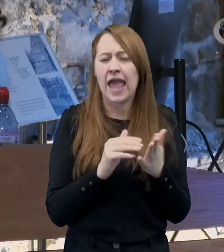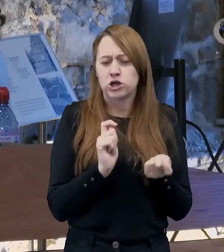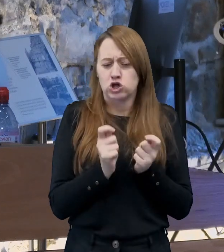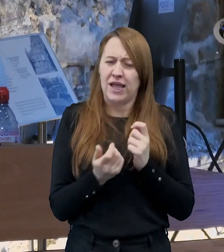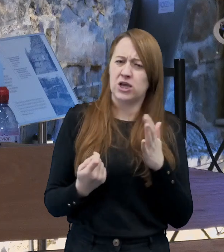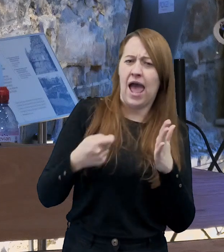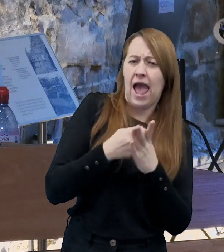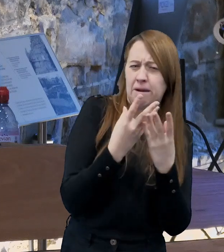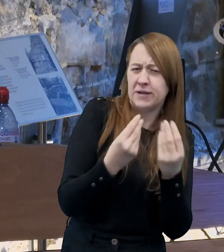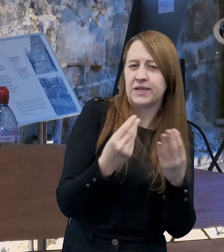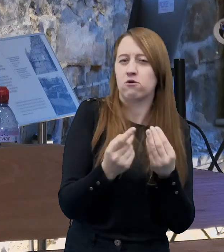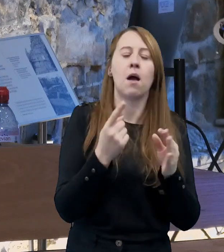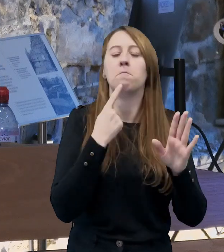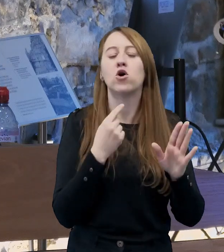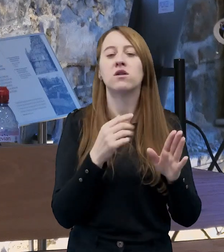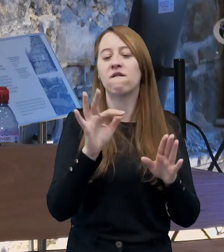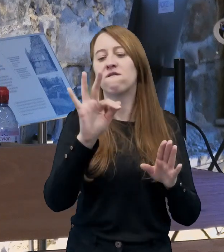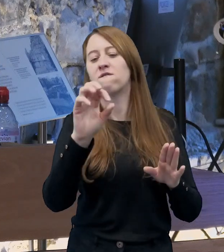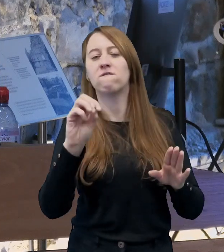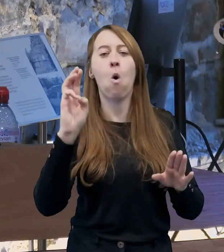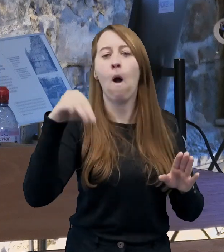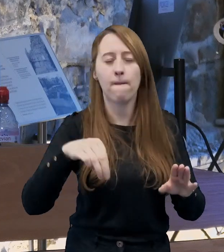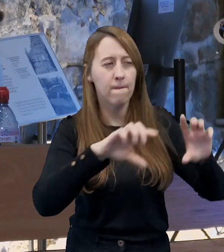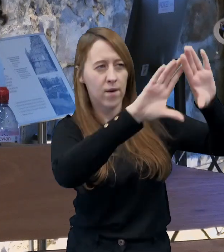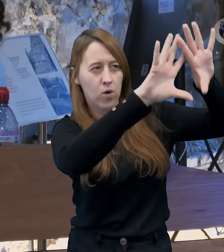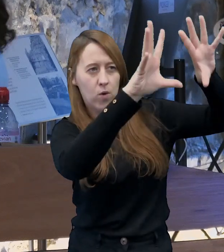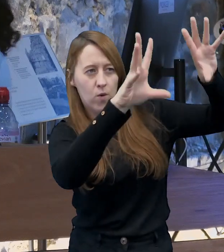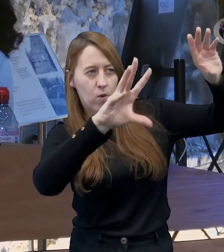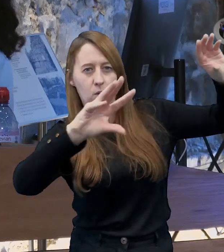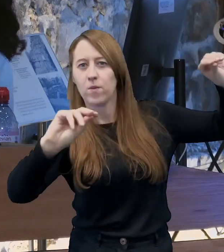We have to make sure we have the correct information to be able